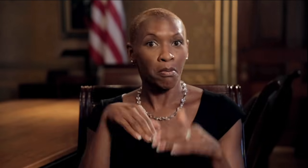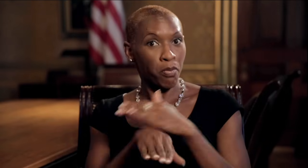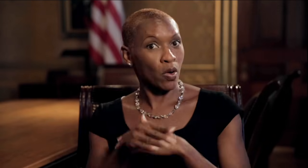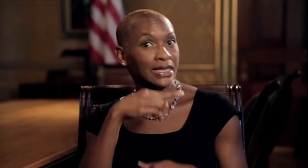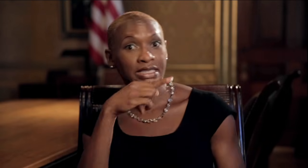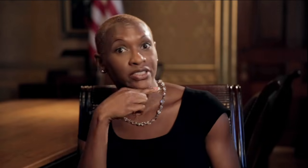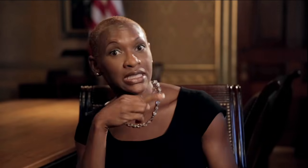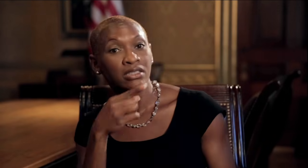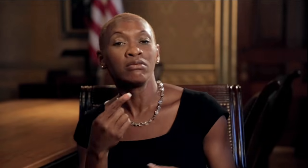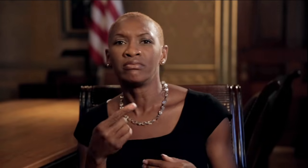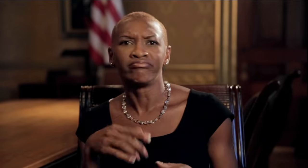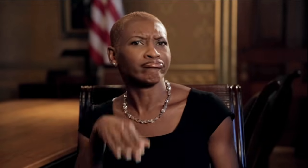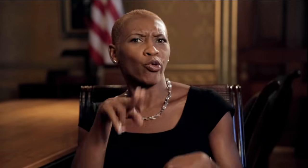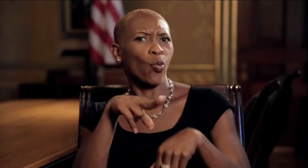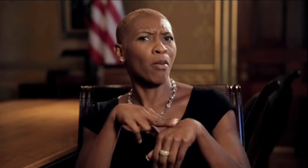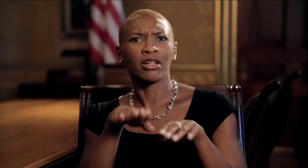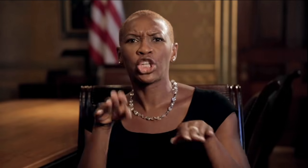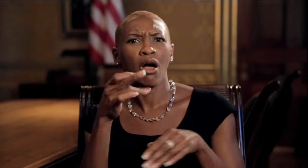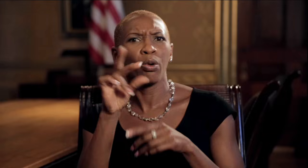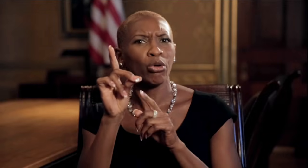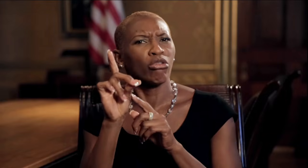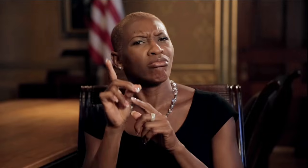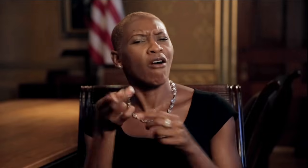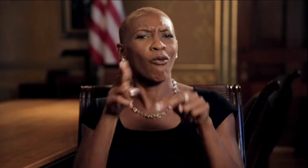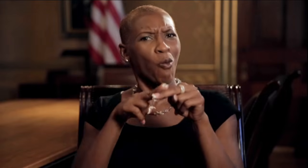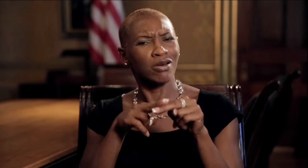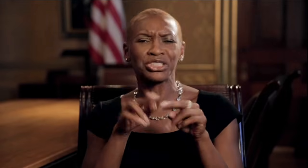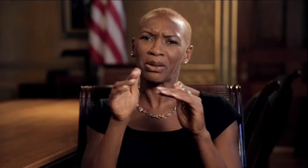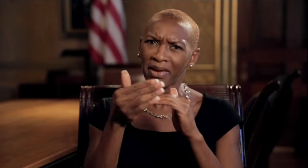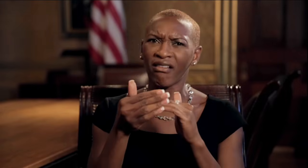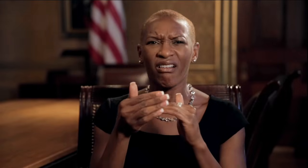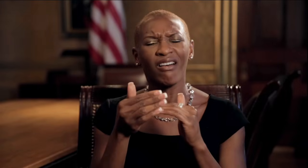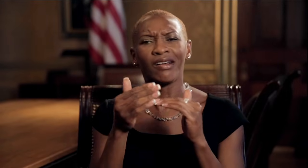I was born hearing, and I had a normal childhood. Of course, Jamaica...